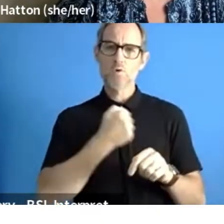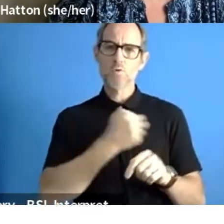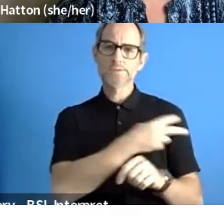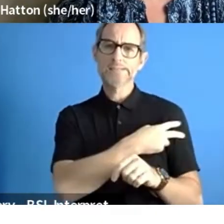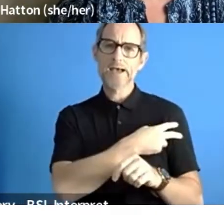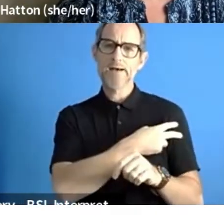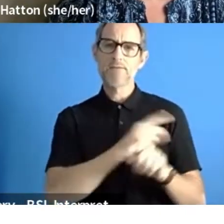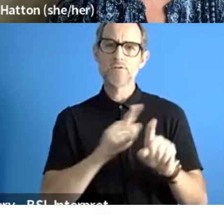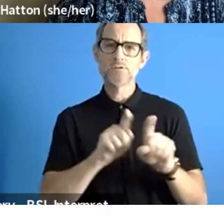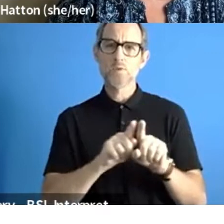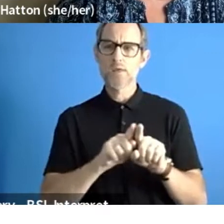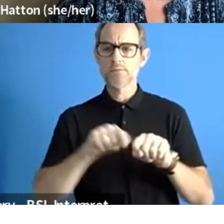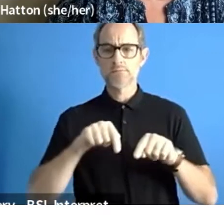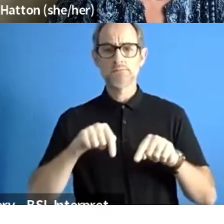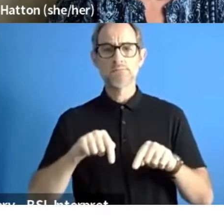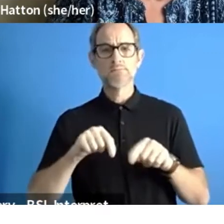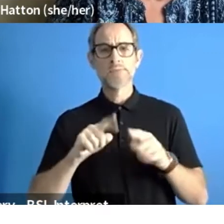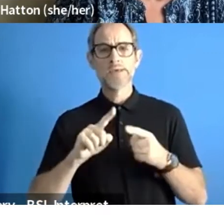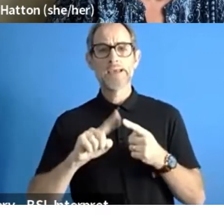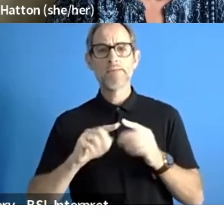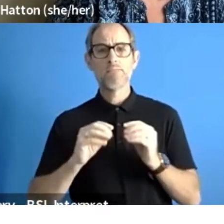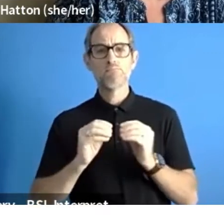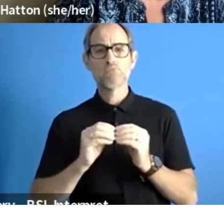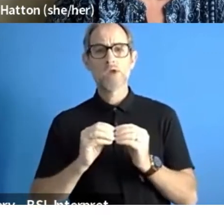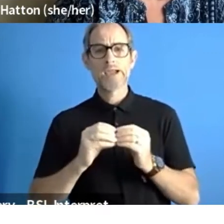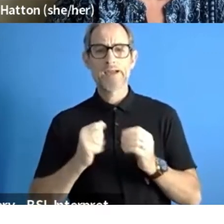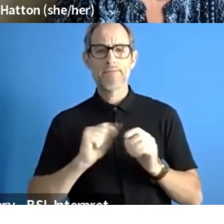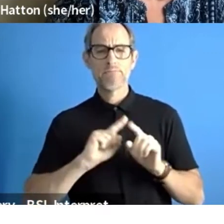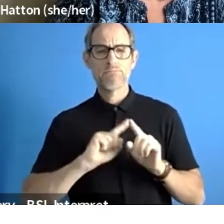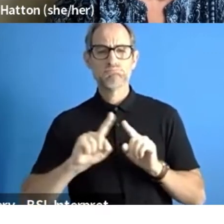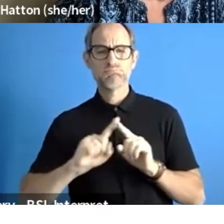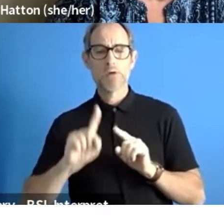At Evenbreak we have people with a variety of different conditions